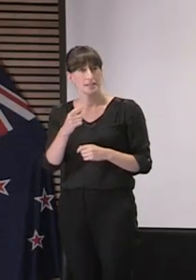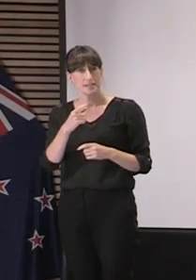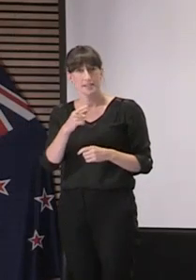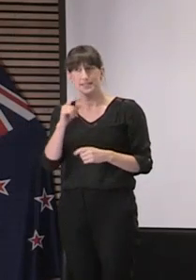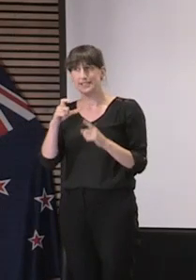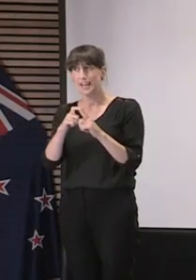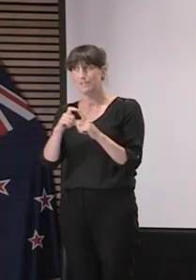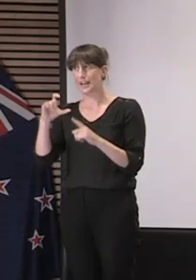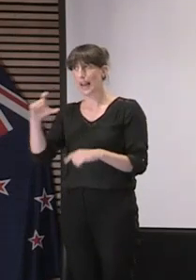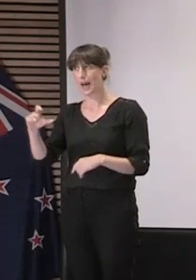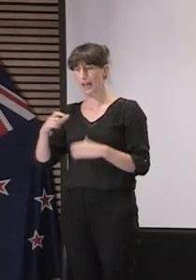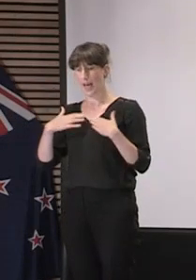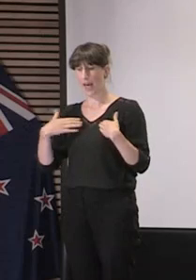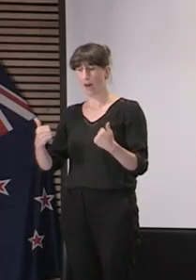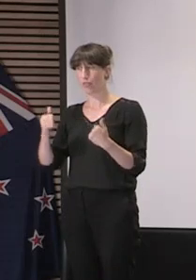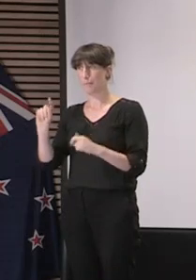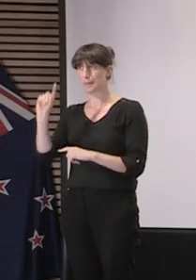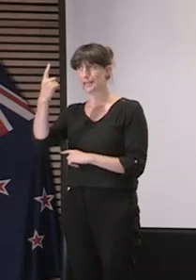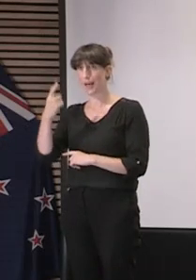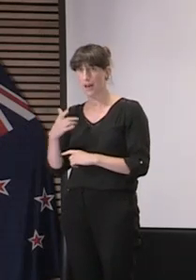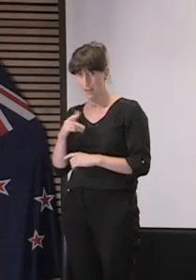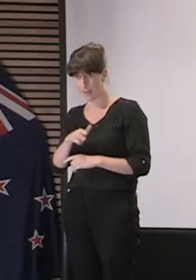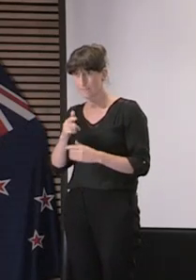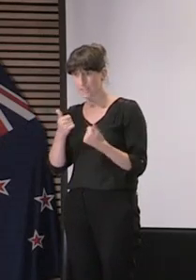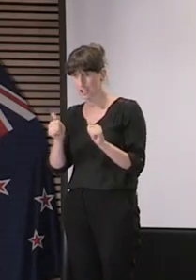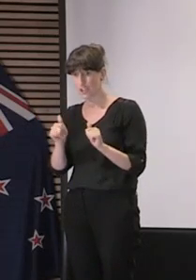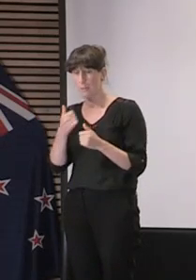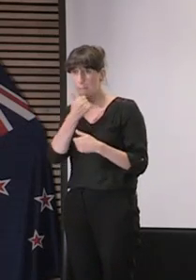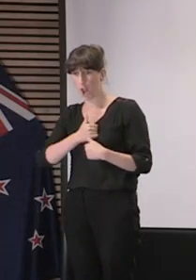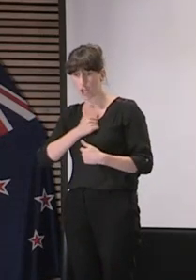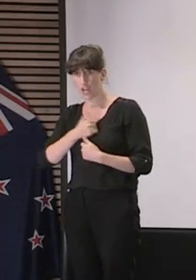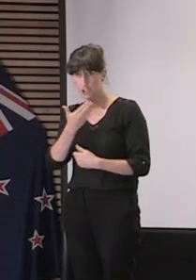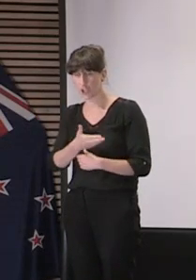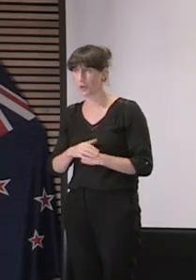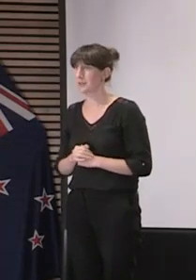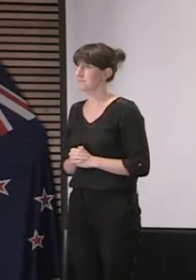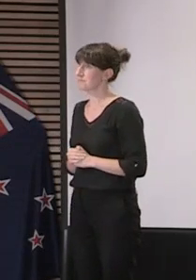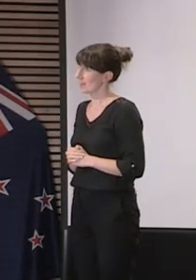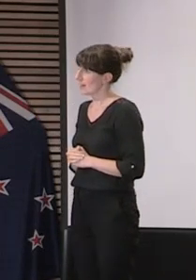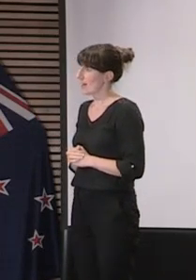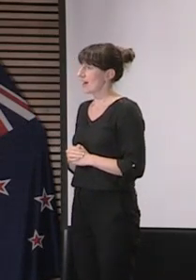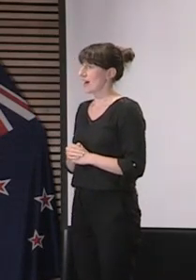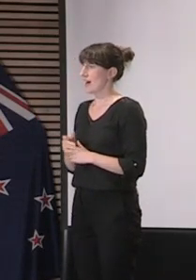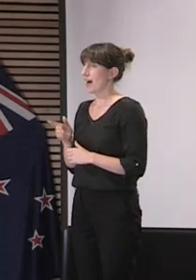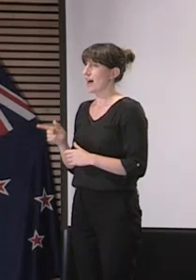Has David Clarke given warning for his type of travel? David Clarke publicly apologised and had a